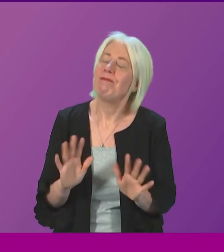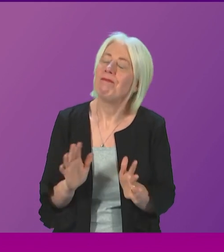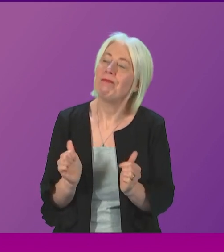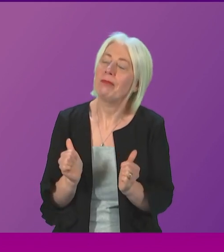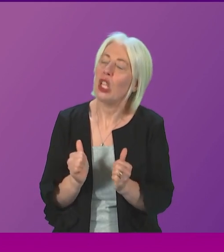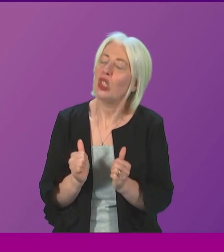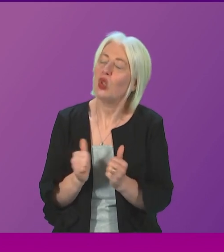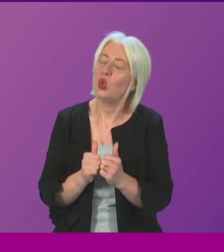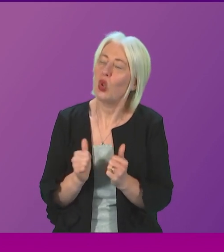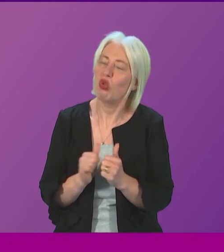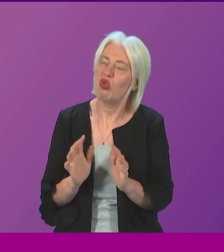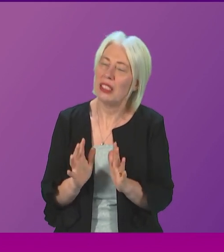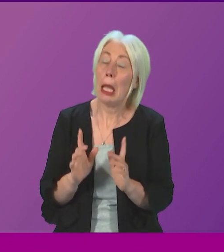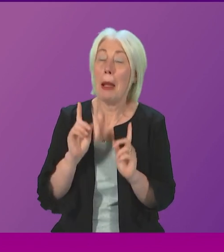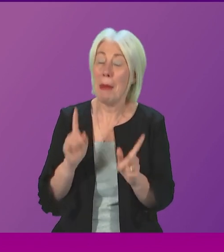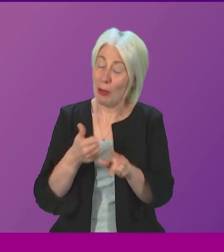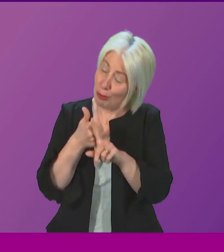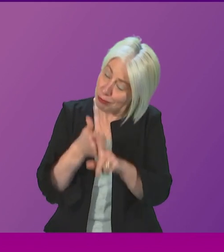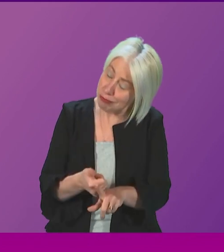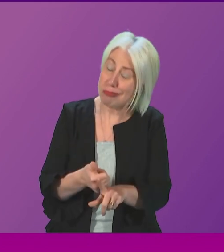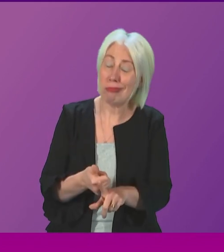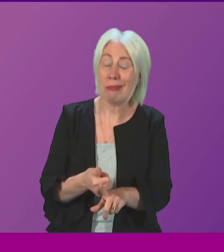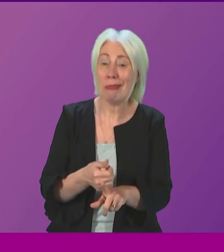I re-emphasise a point that Douglas Ross just made.